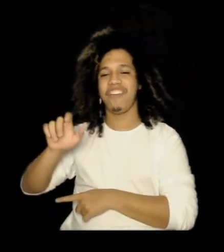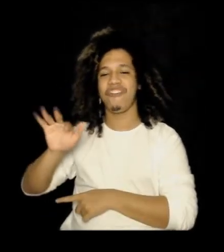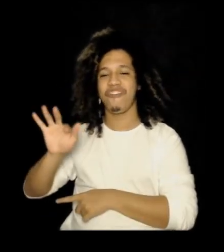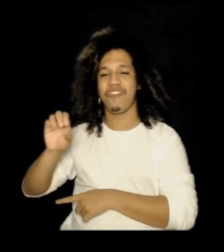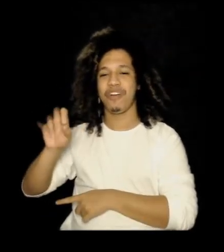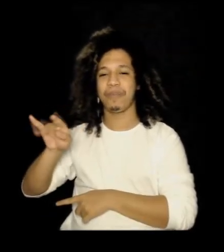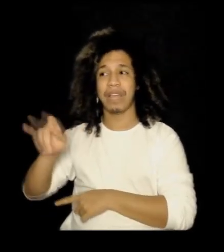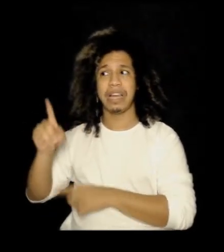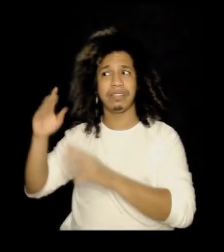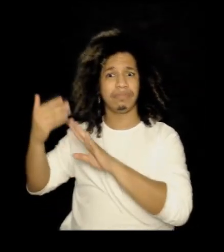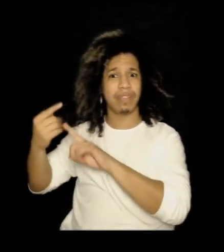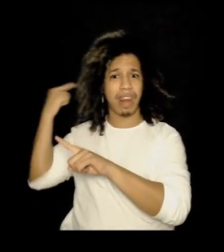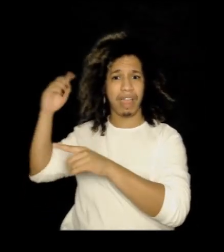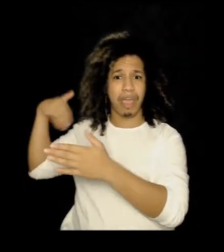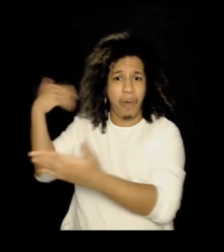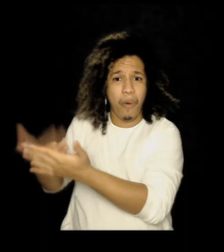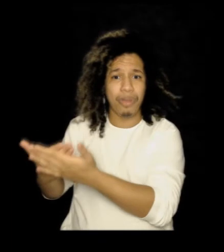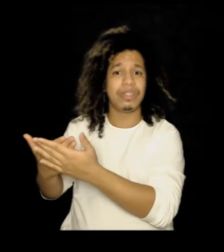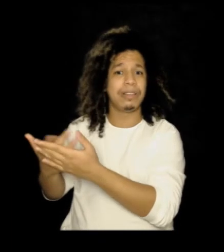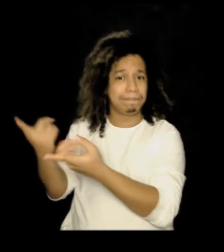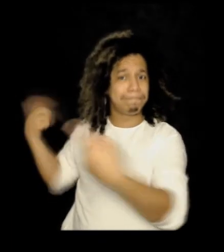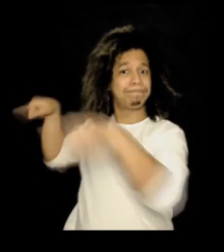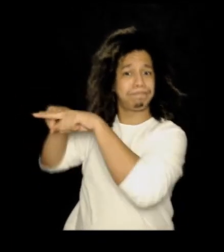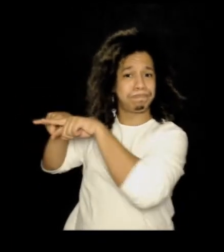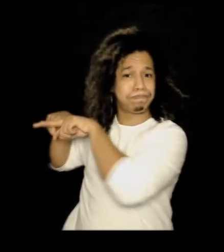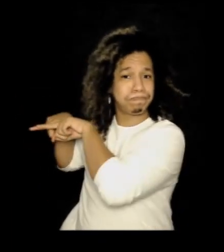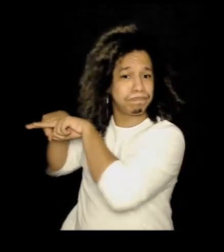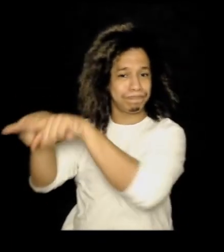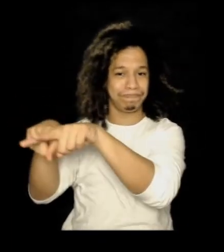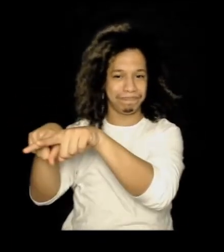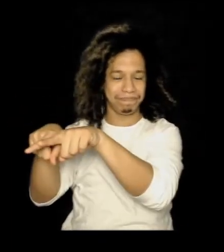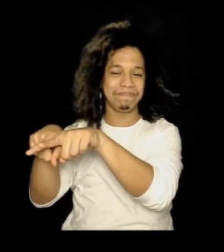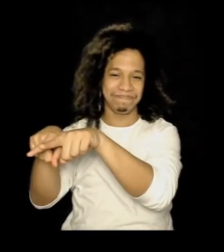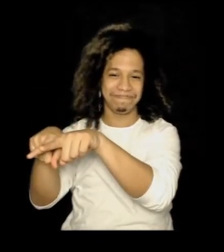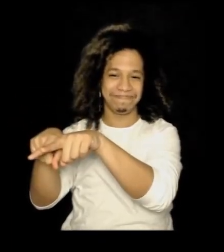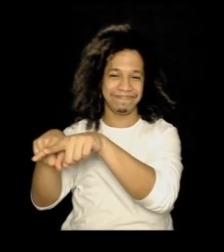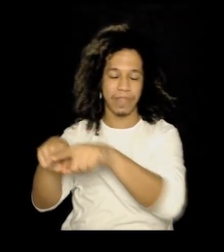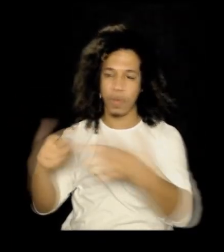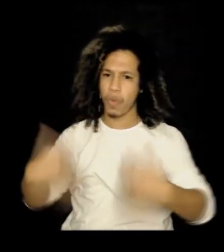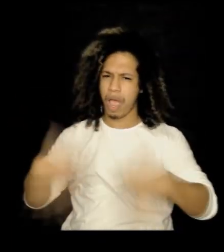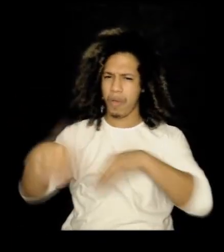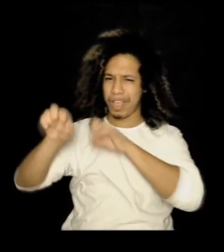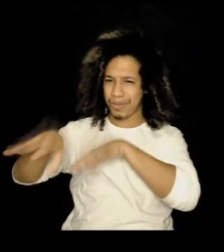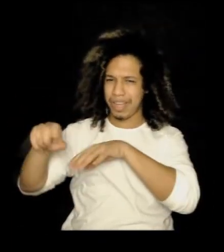collaborating with us. It is truly amazing to see the transformative and enduring power of education